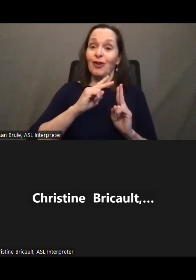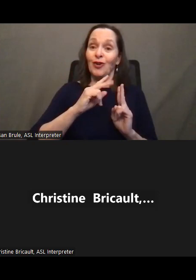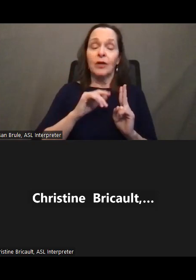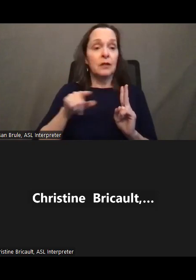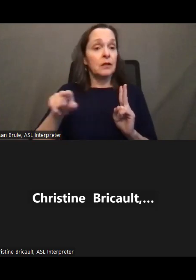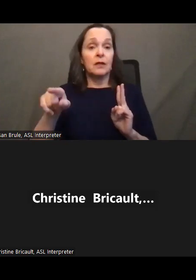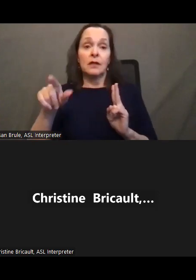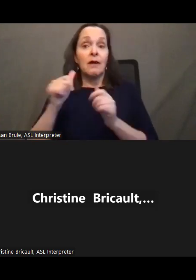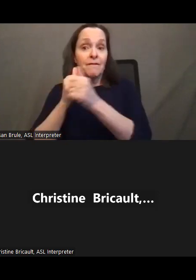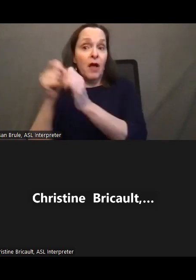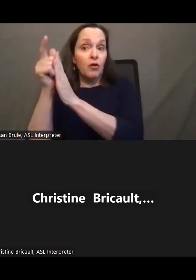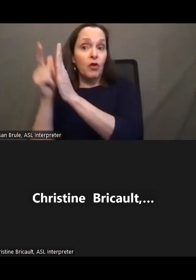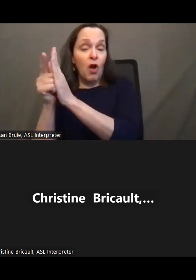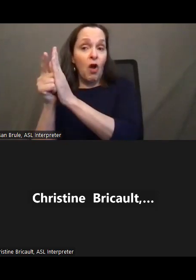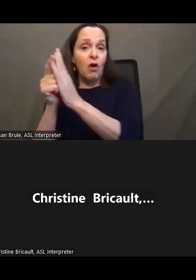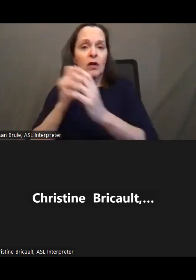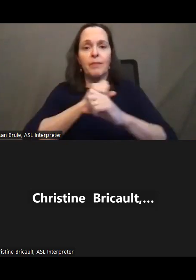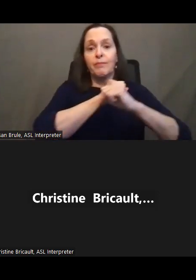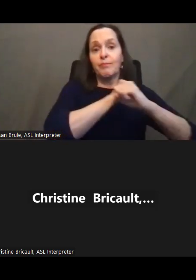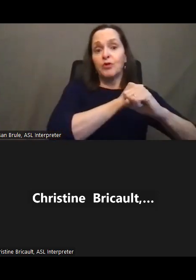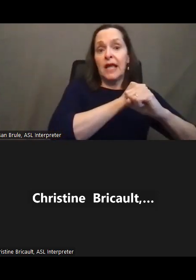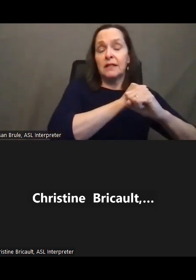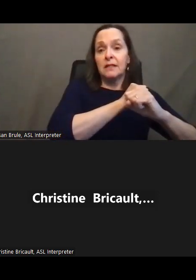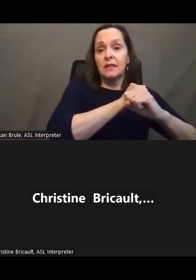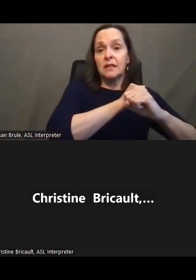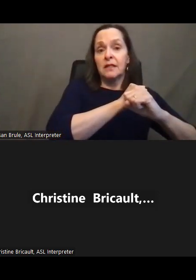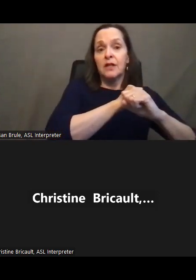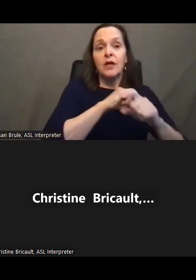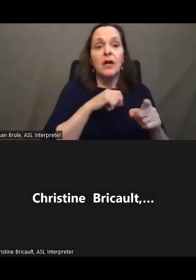but they aren't entitled to reasonable accommodations because there's nothing to accommodate.